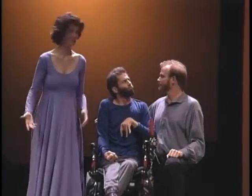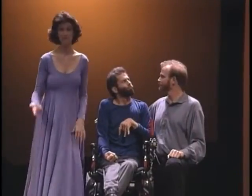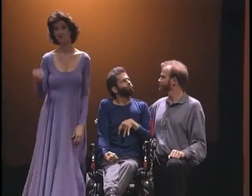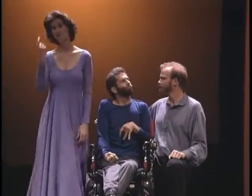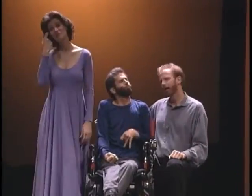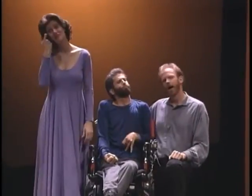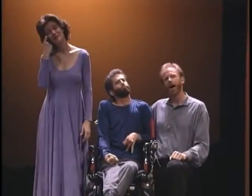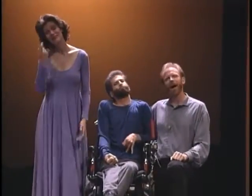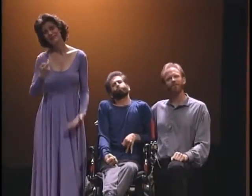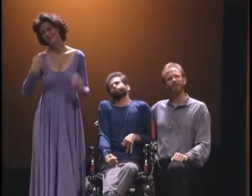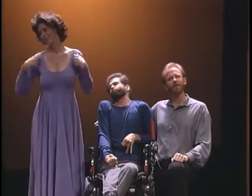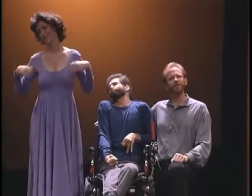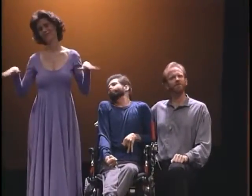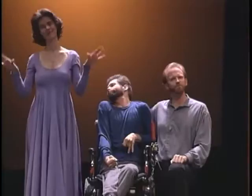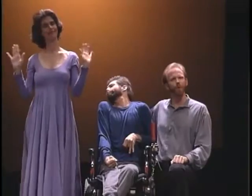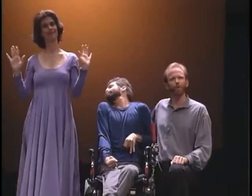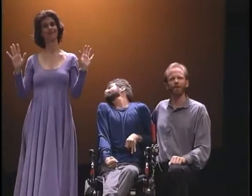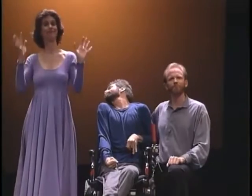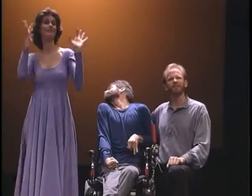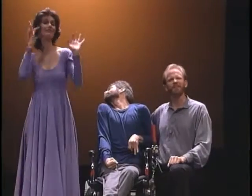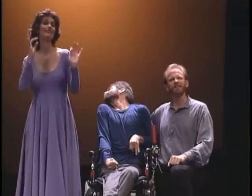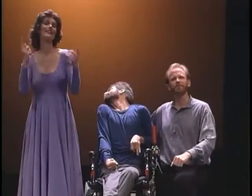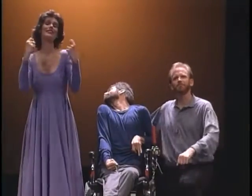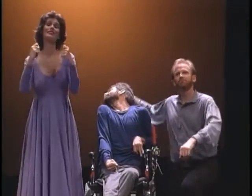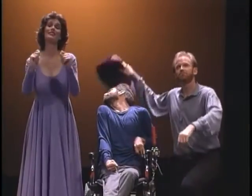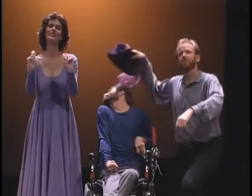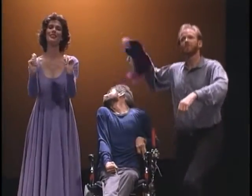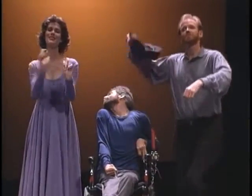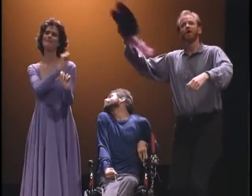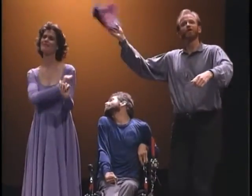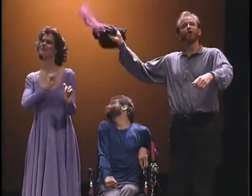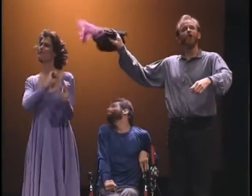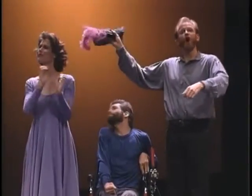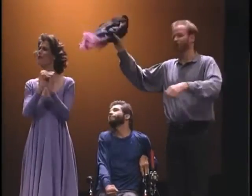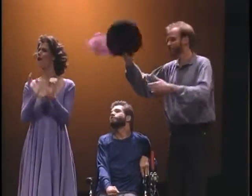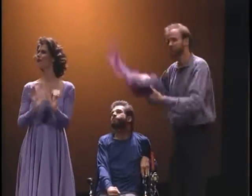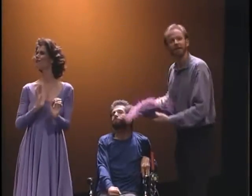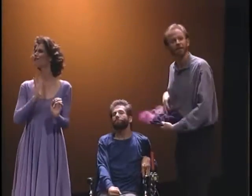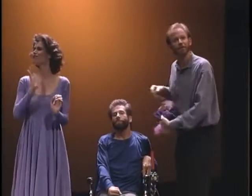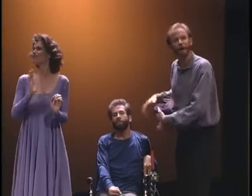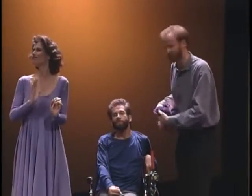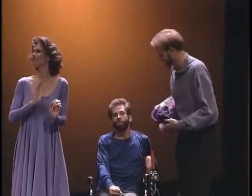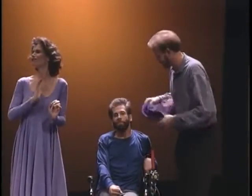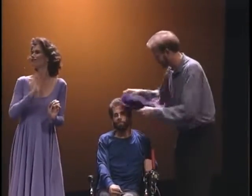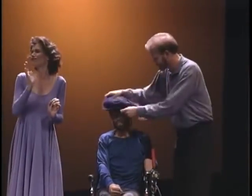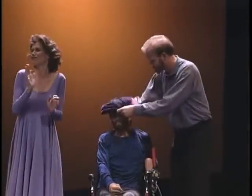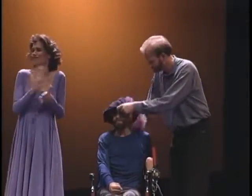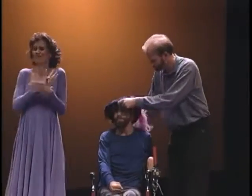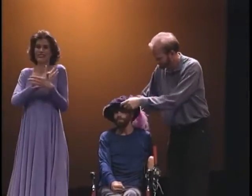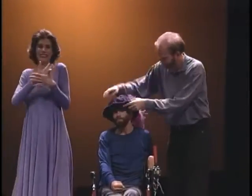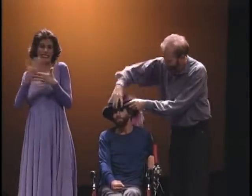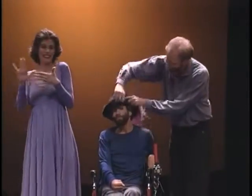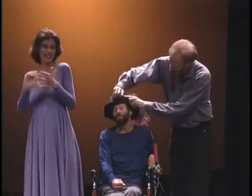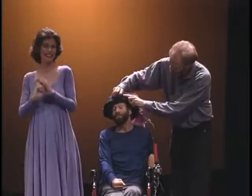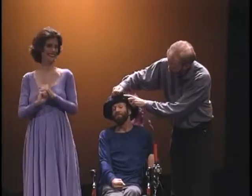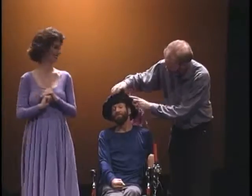I've begun exploring being gallant in traffic